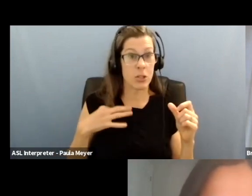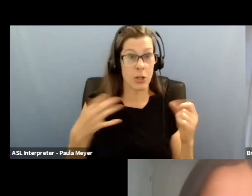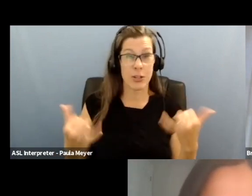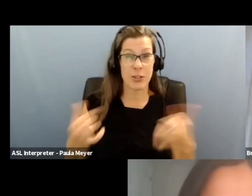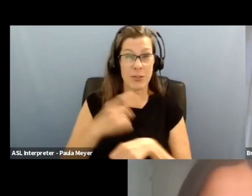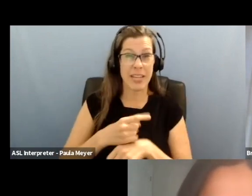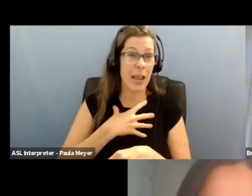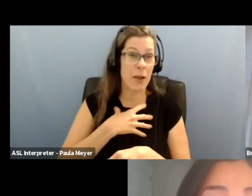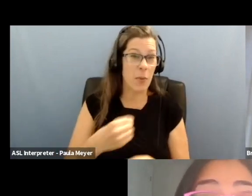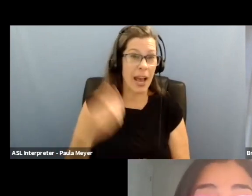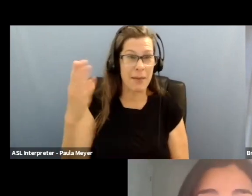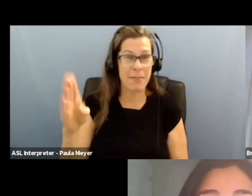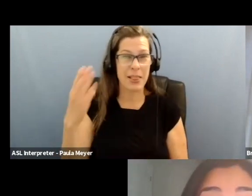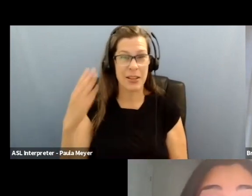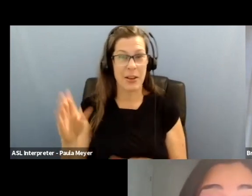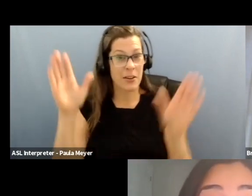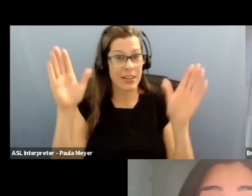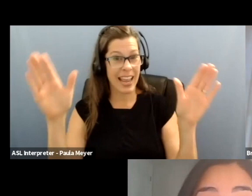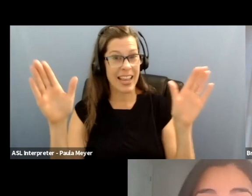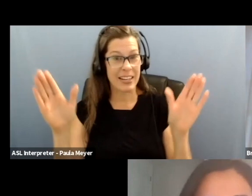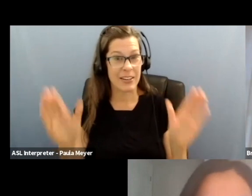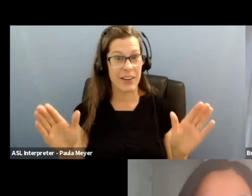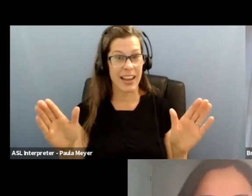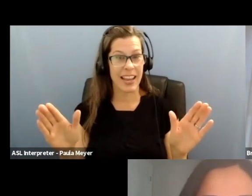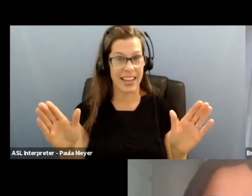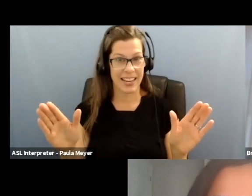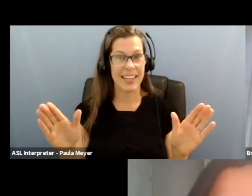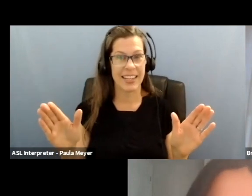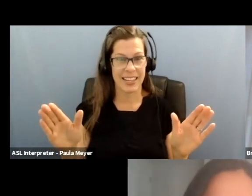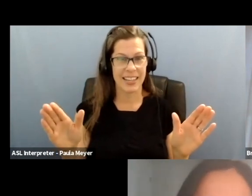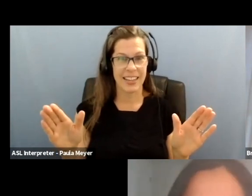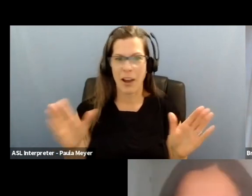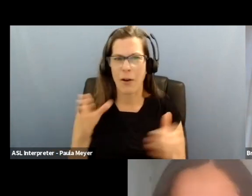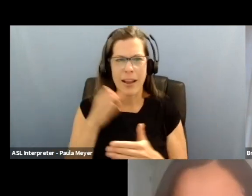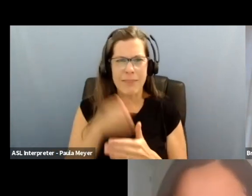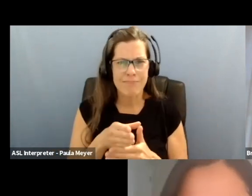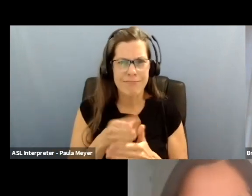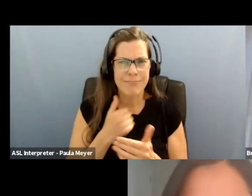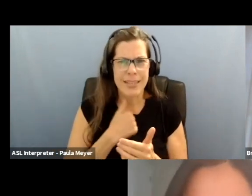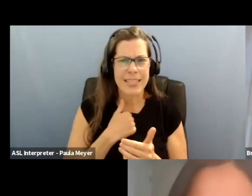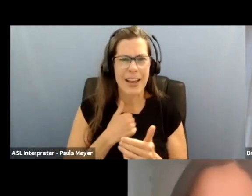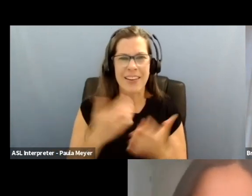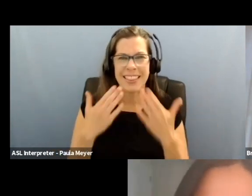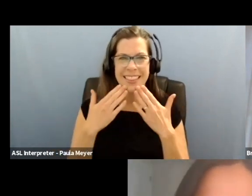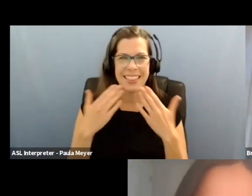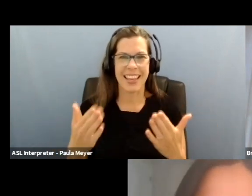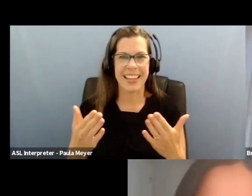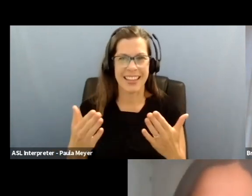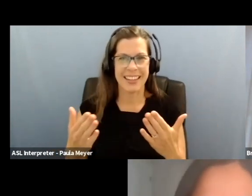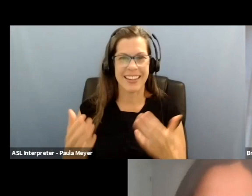Great. This is very- - And my pronouns are she/her/hers. Sorry, Brittany, I cut you off. Thank you for- I was stepping on your pronouns.